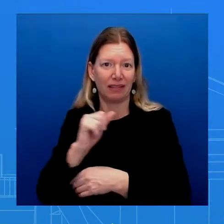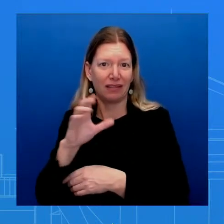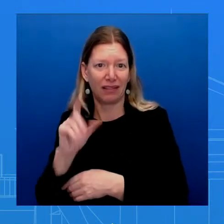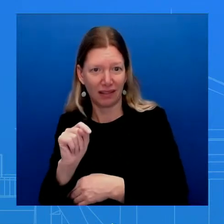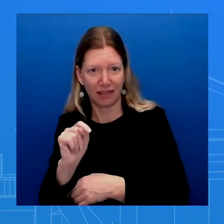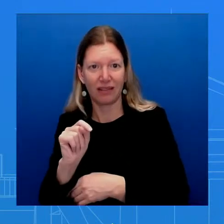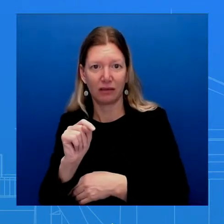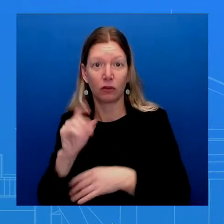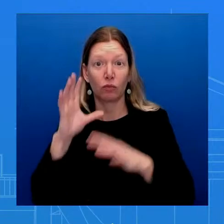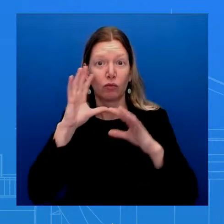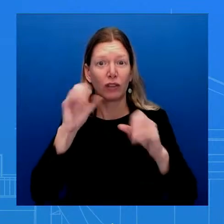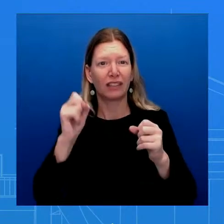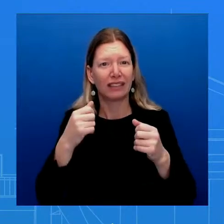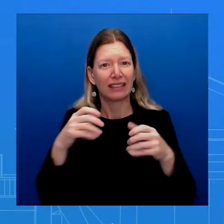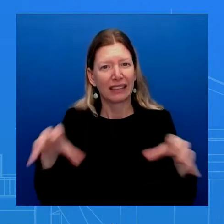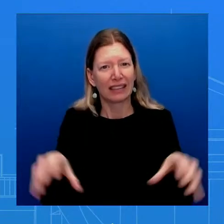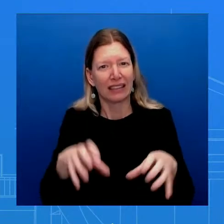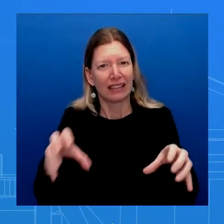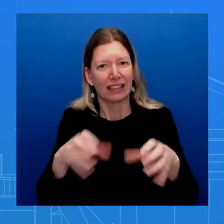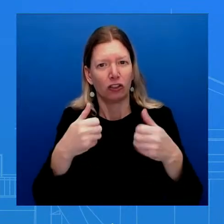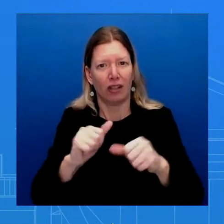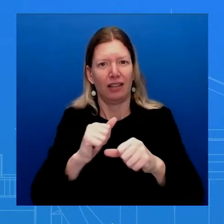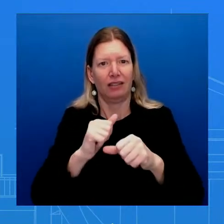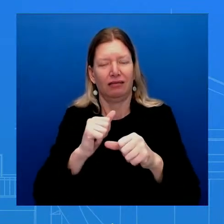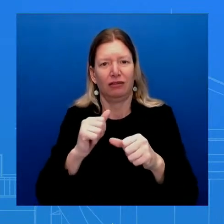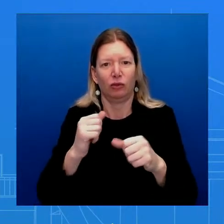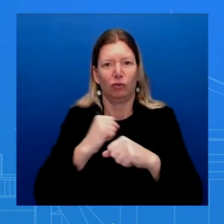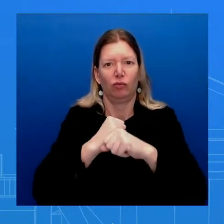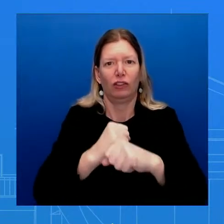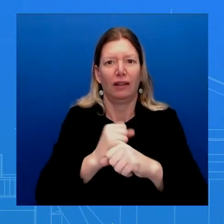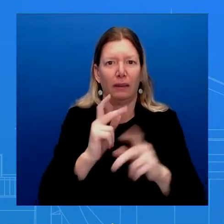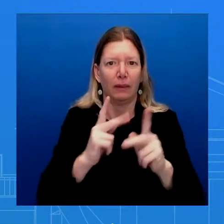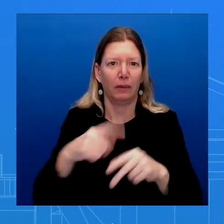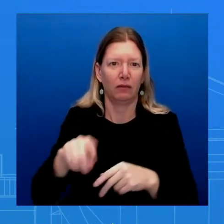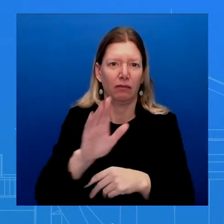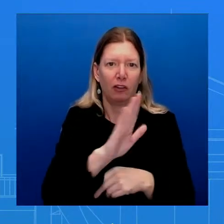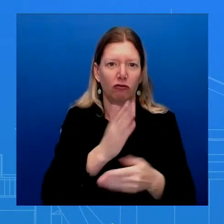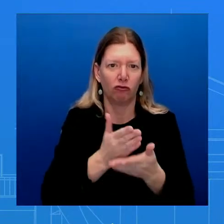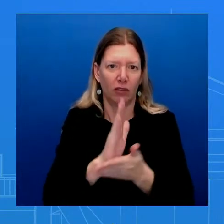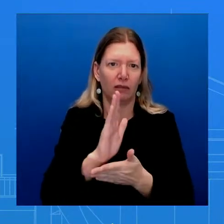SCOTUS do, and he spoke to that. And he said, and I'll quote, "We should never allow the country